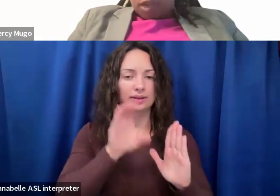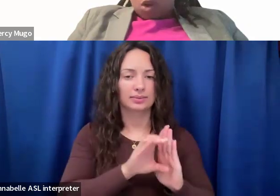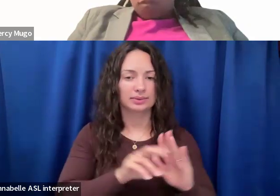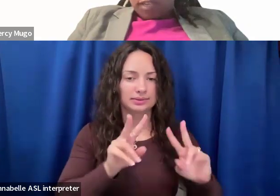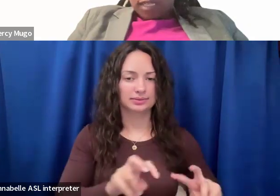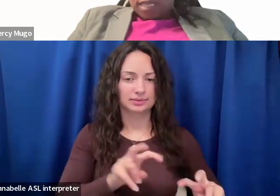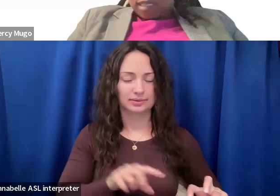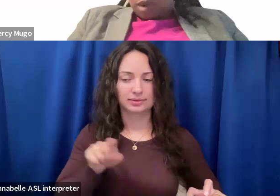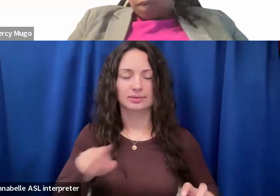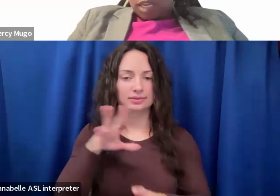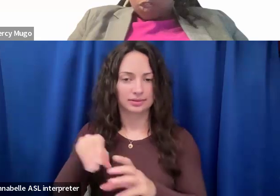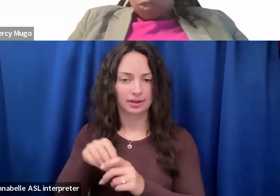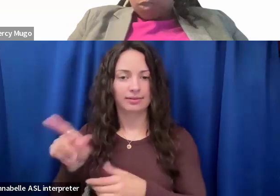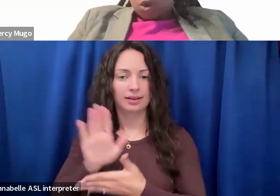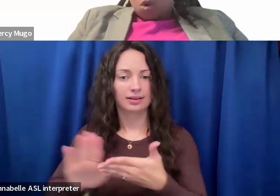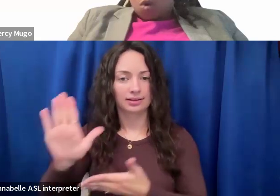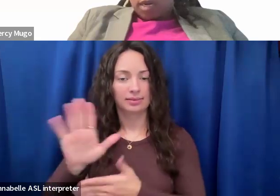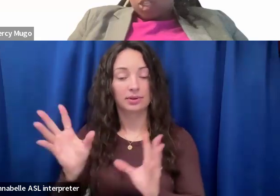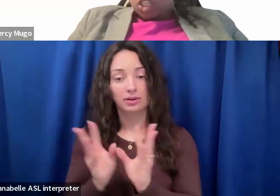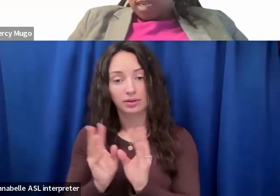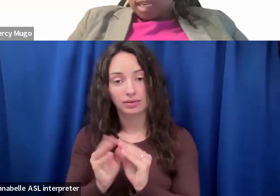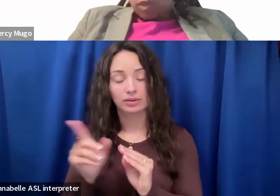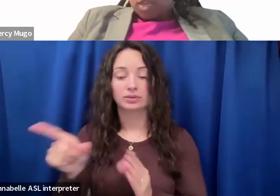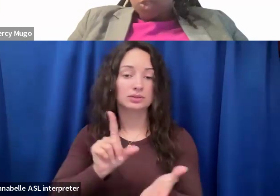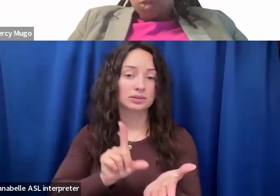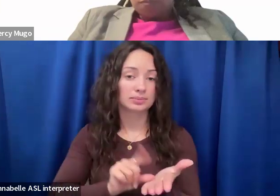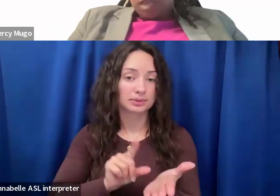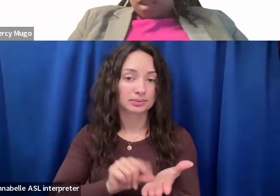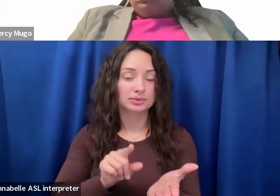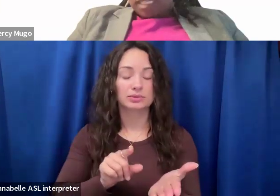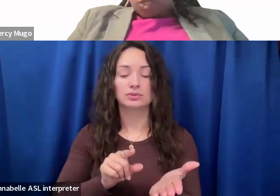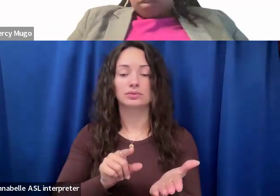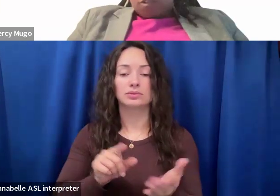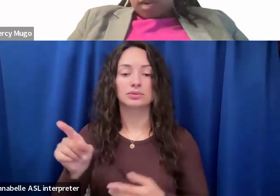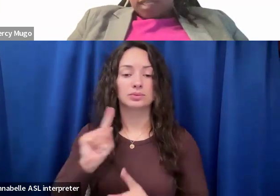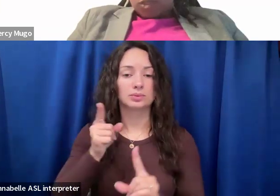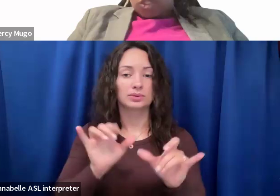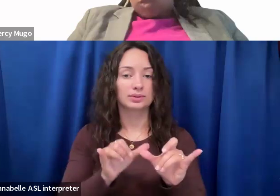academic conferences and publications on engineering education, particularly for